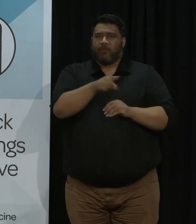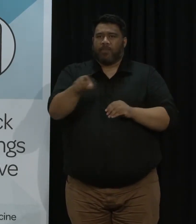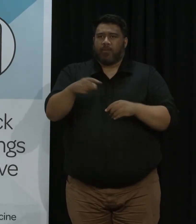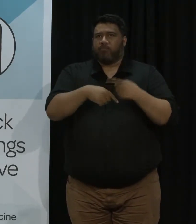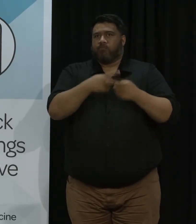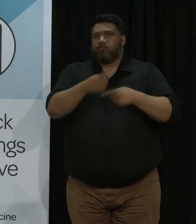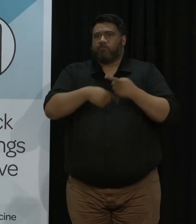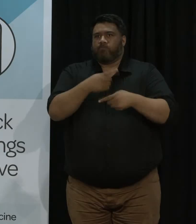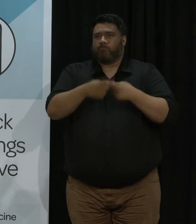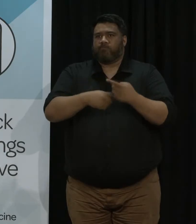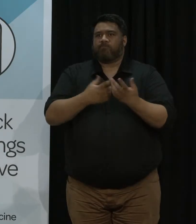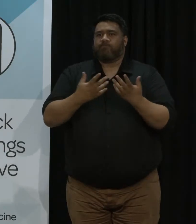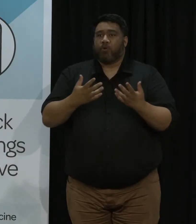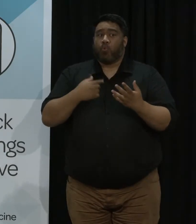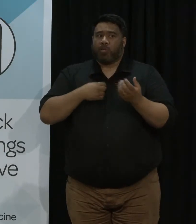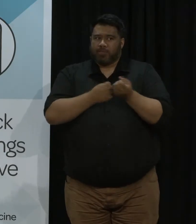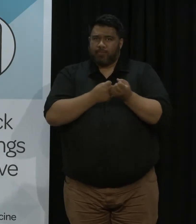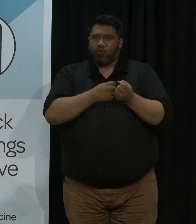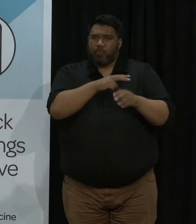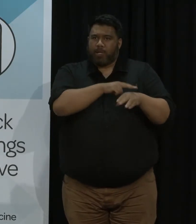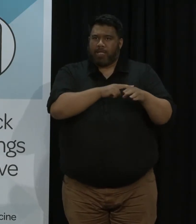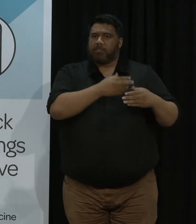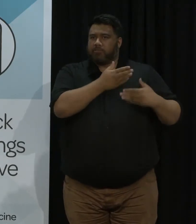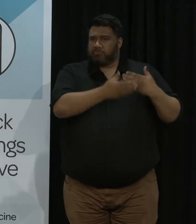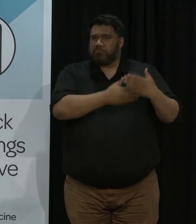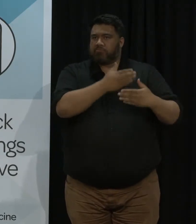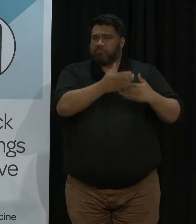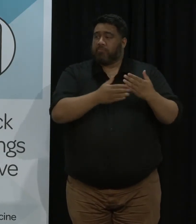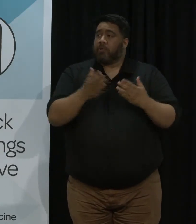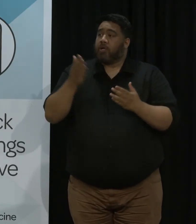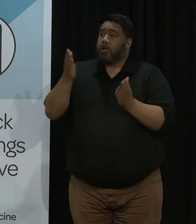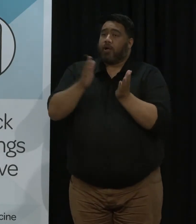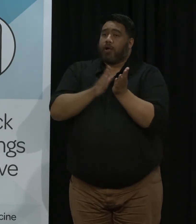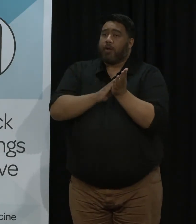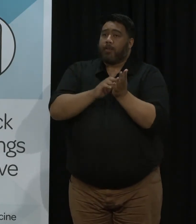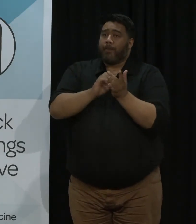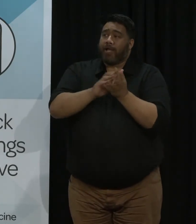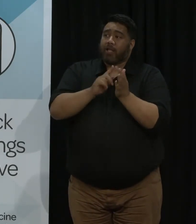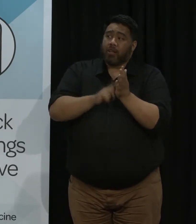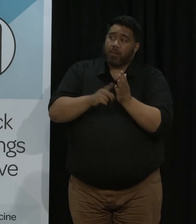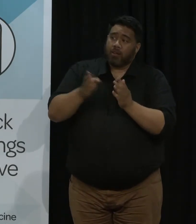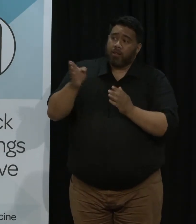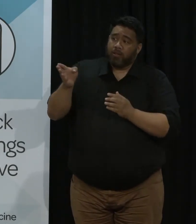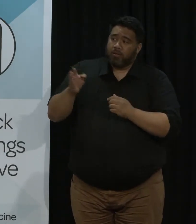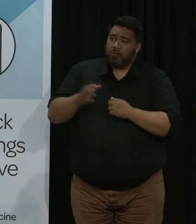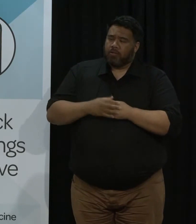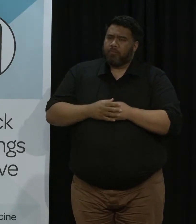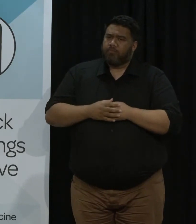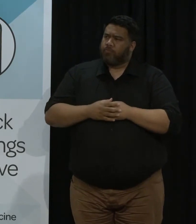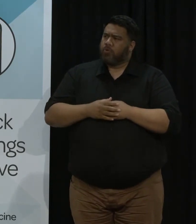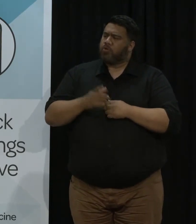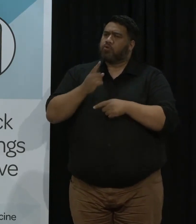been very successful and we will continue to support them to do that work. Yes, sorry, I